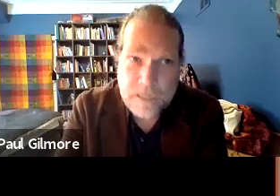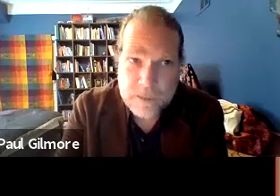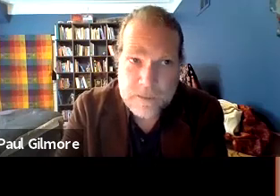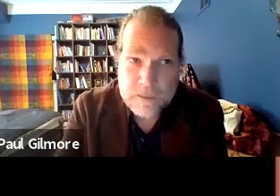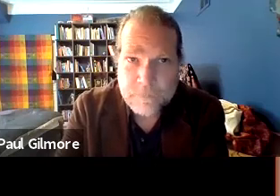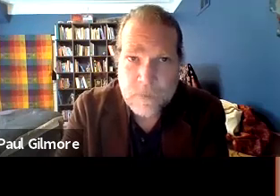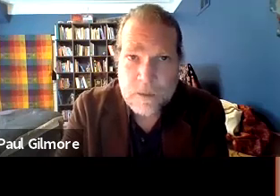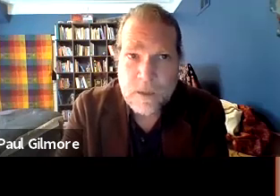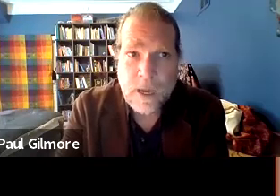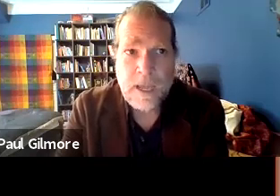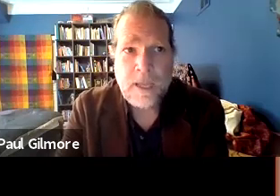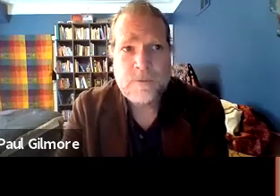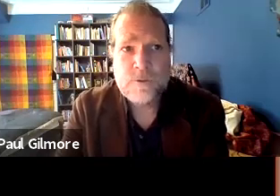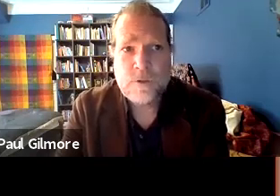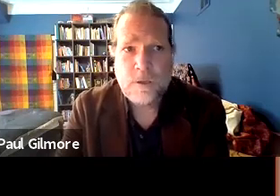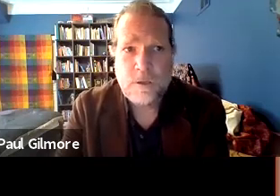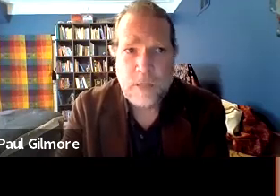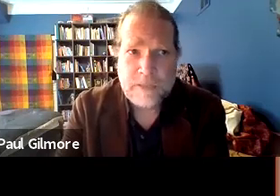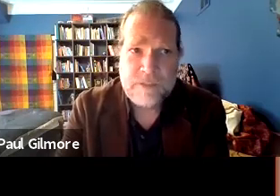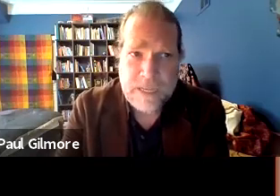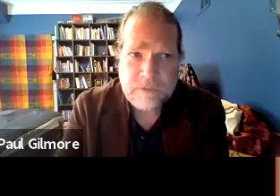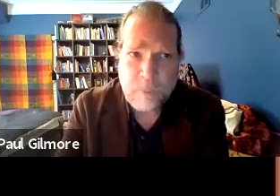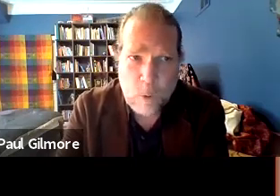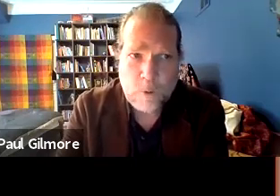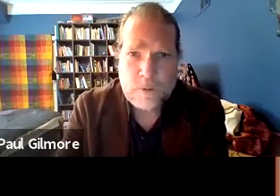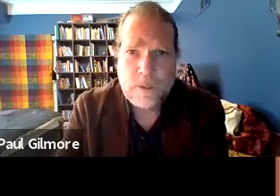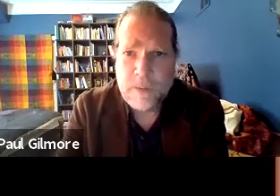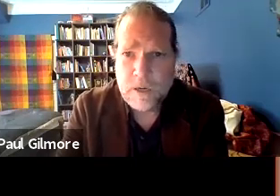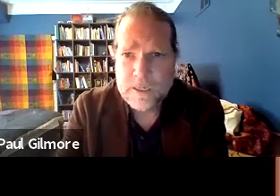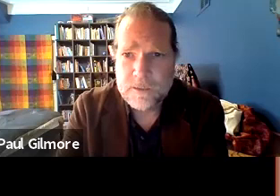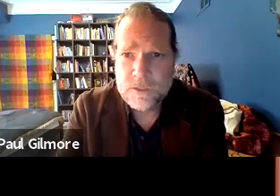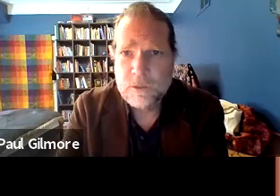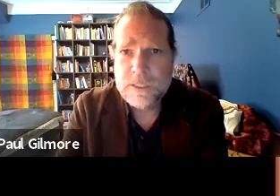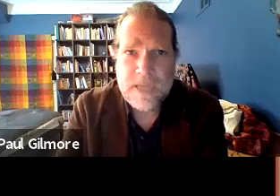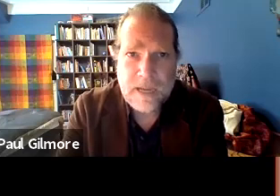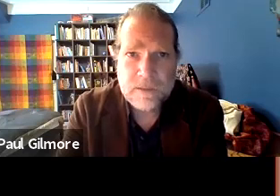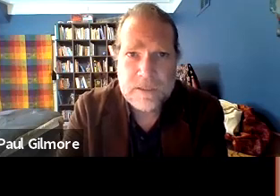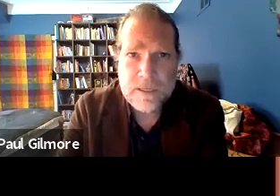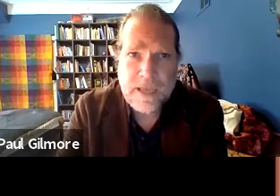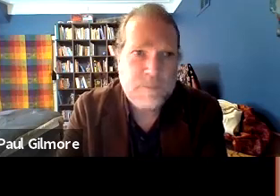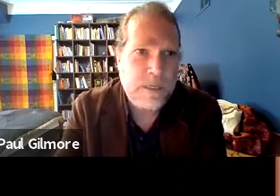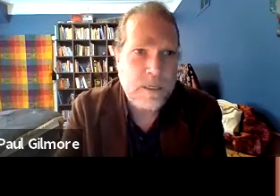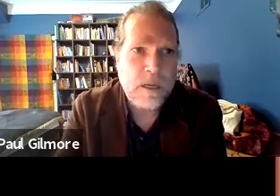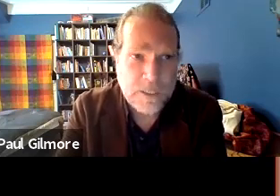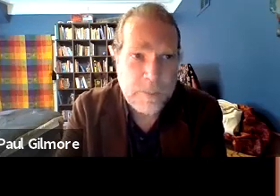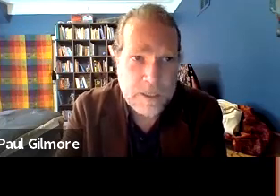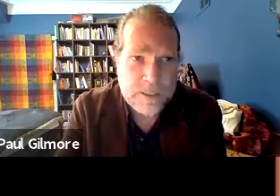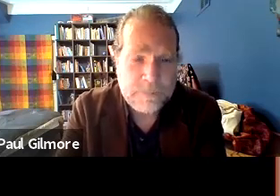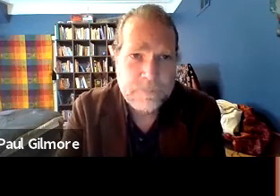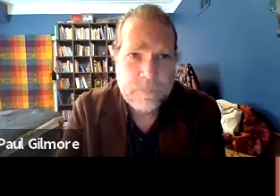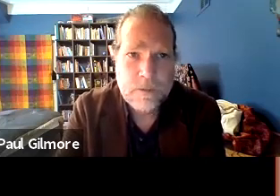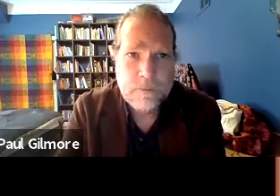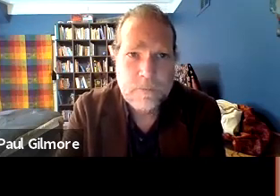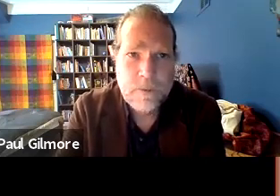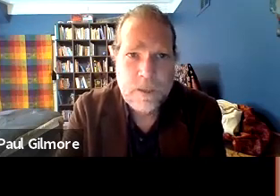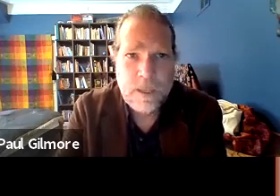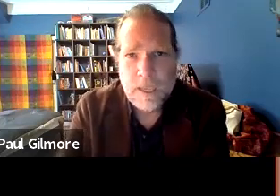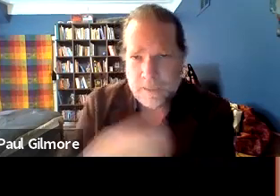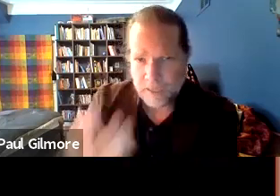Catholics. And a lot of native born Americans looked at Catholics as being an American. And